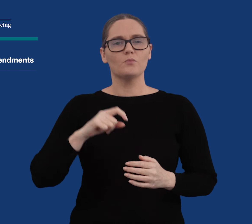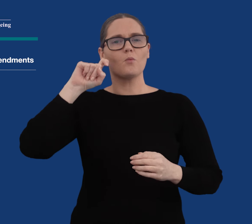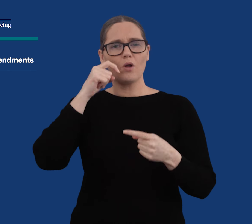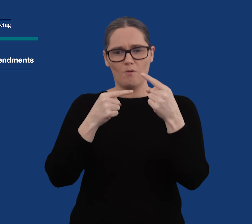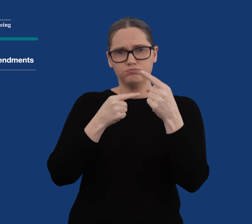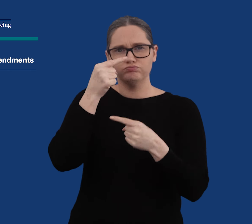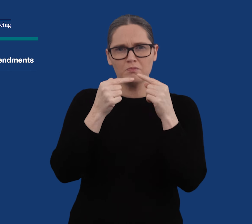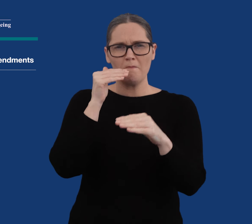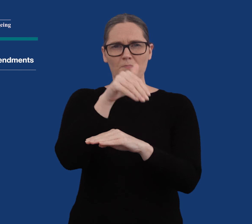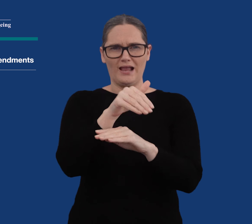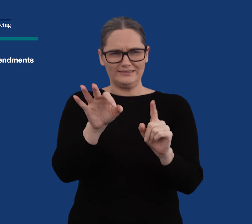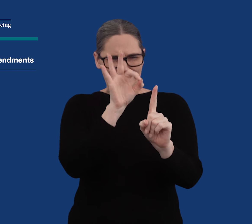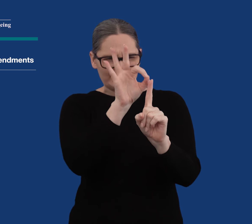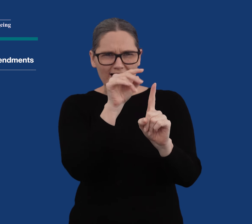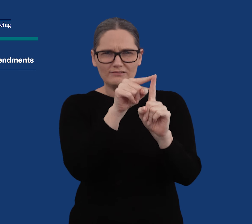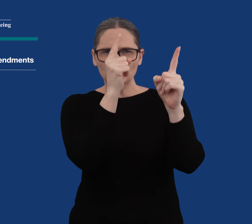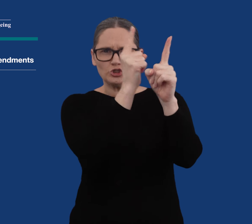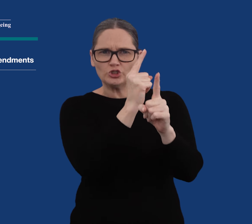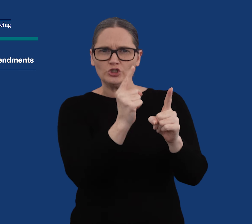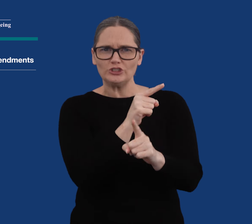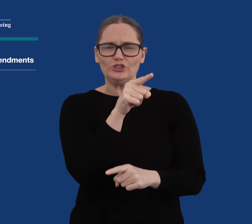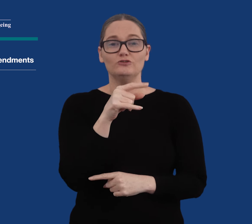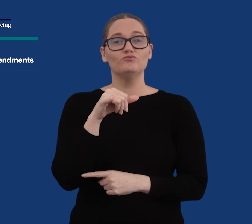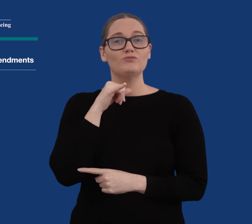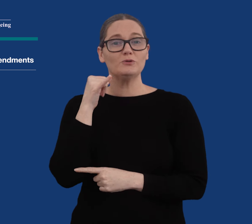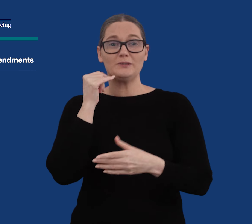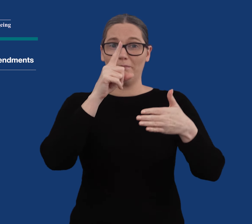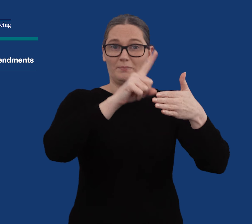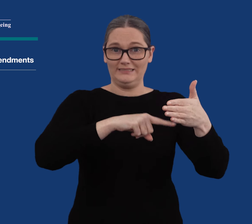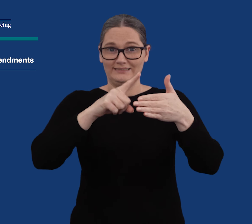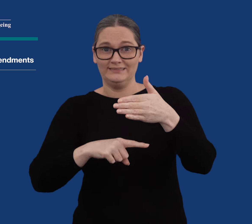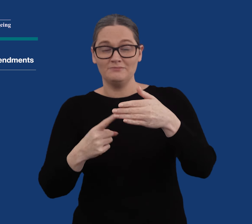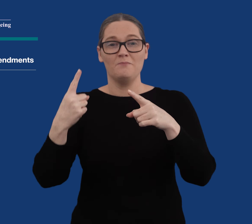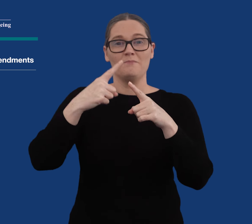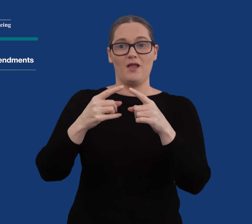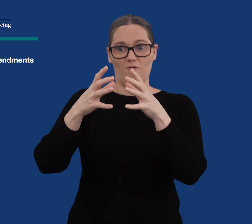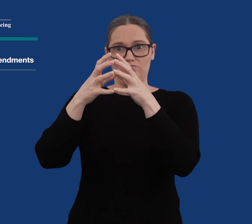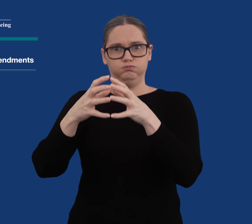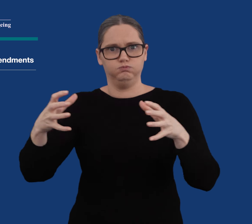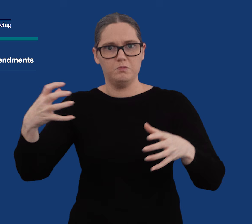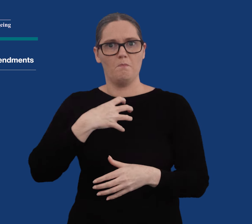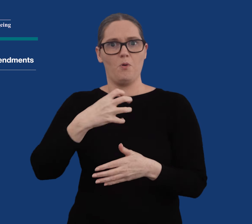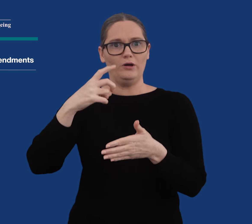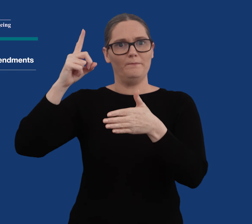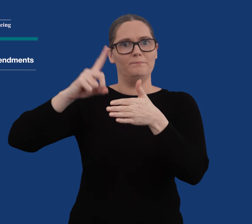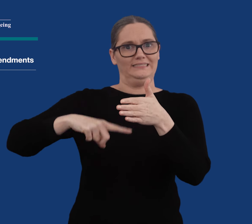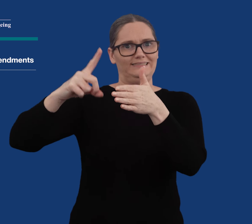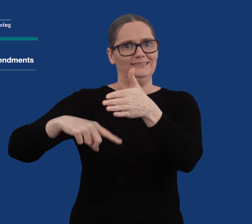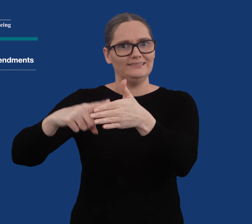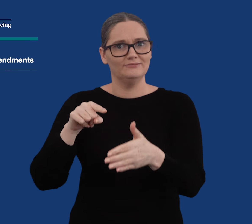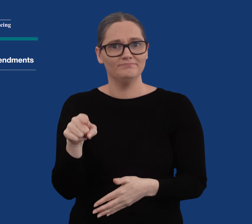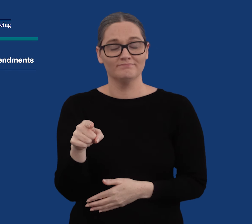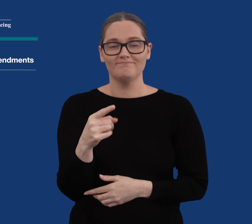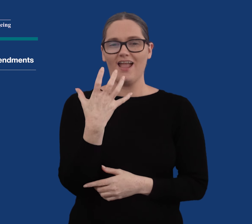More information on the exact changes to criminal penalties and the increased civil penalties.